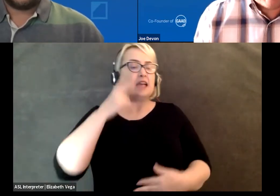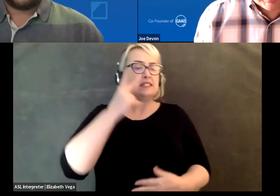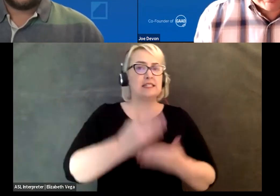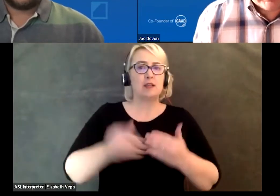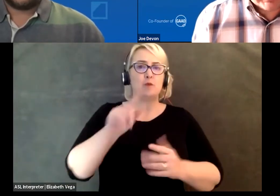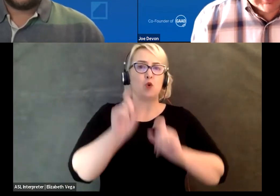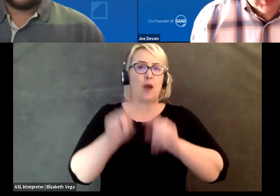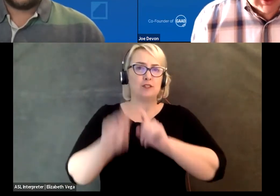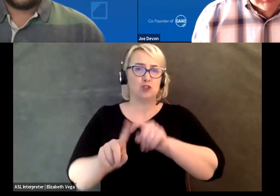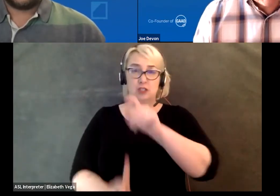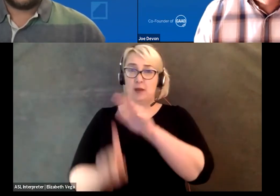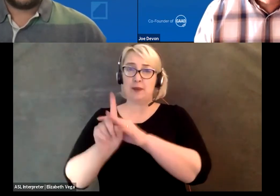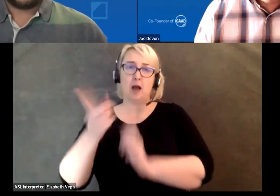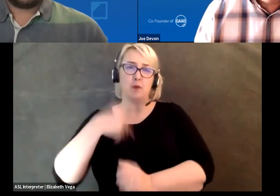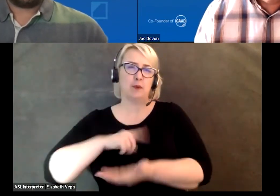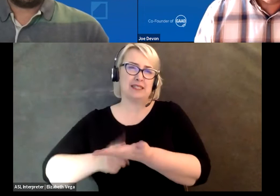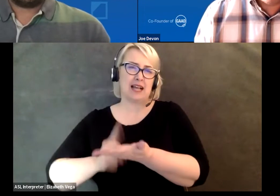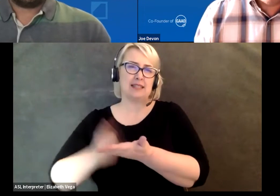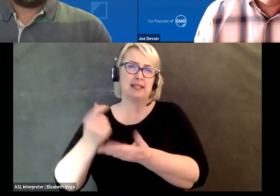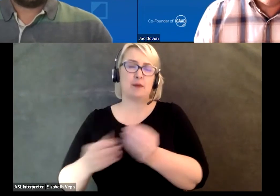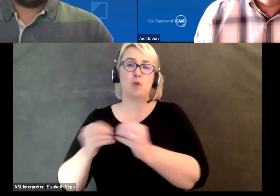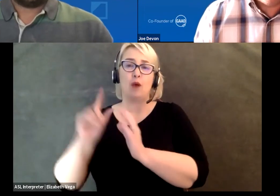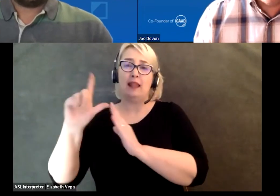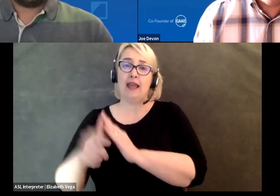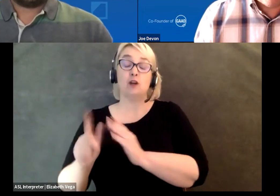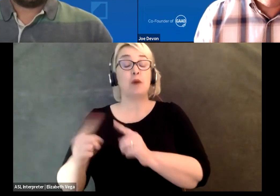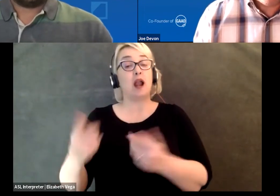I will add that, one of the reasons that we decided to go with a screen reader